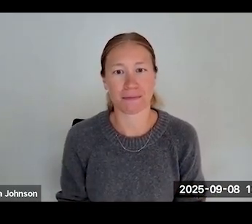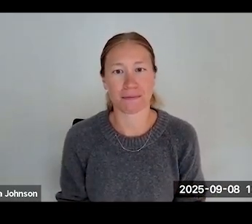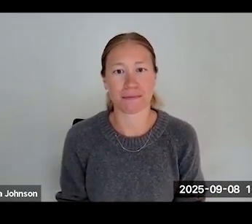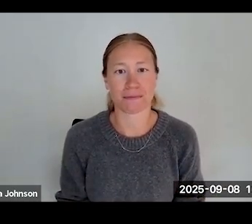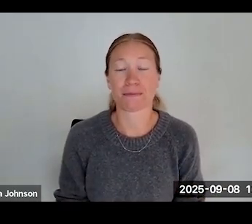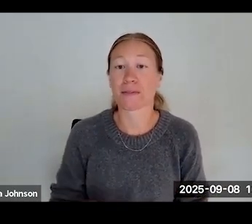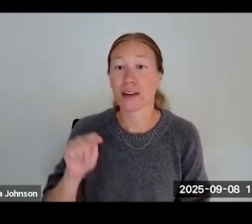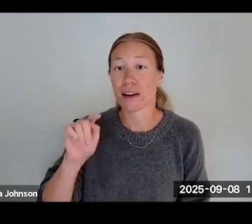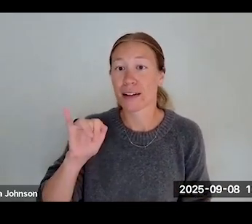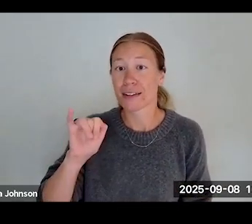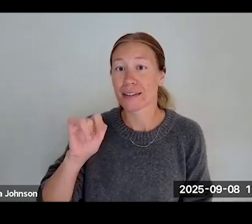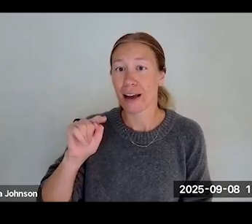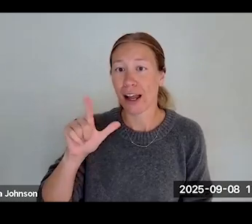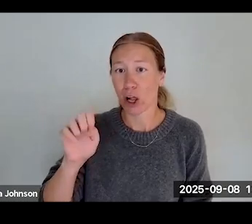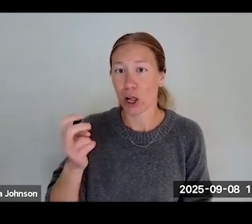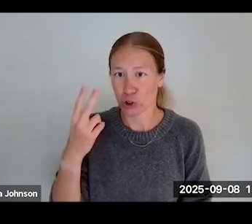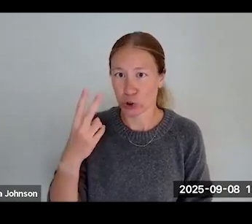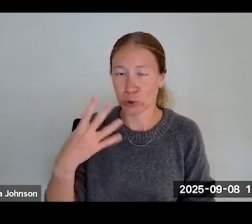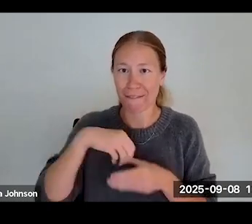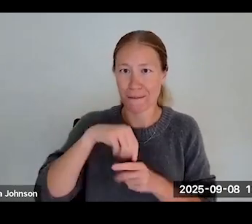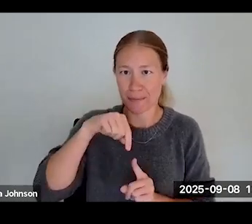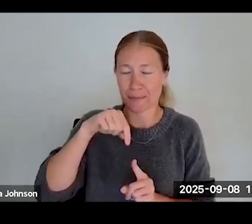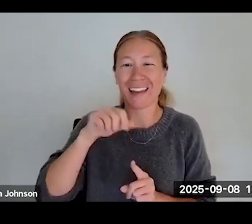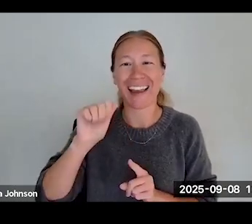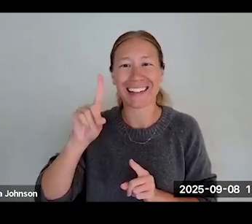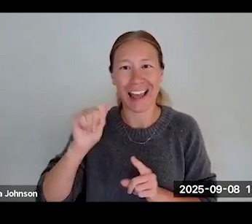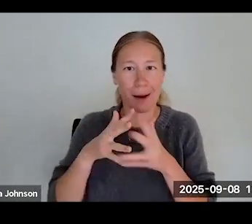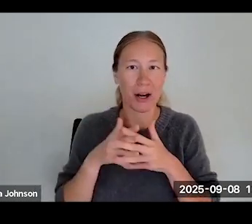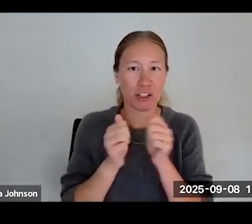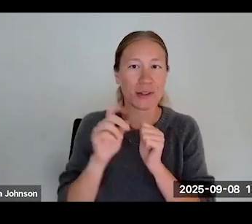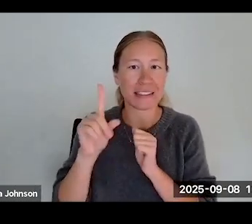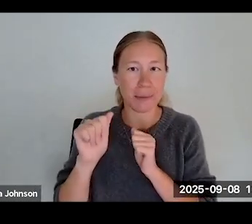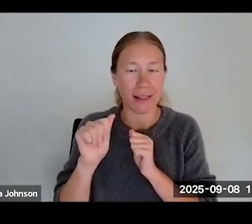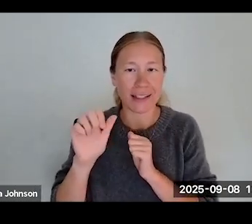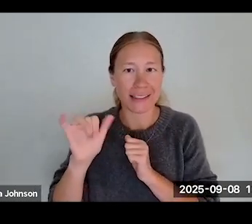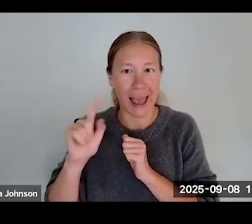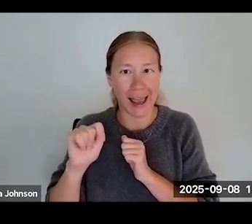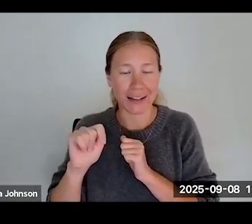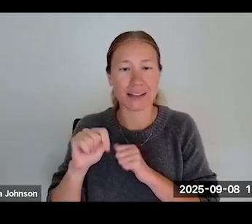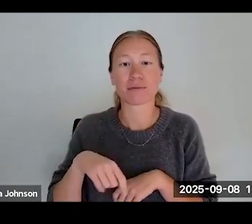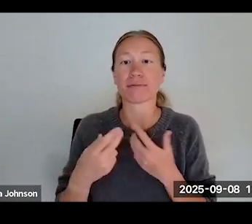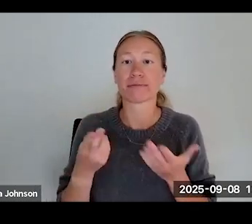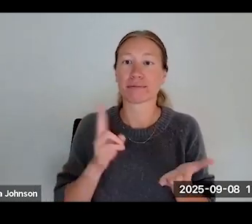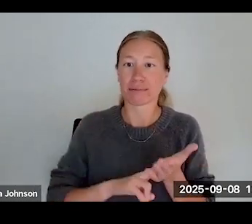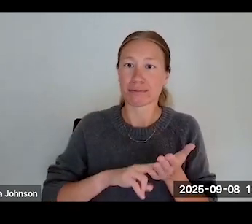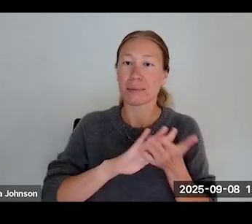Title II is a part of the Americans with Disabilities Act, or ADA, which was first signed into law in 1990